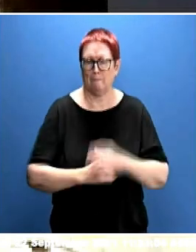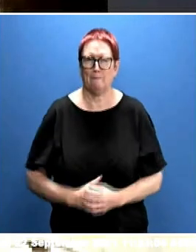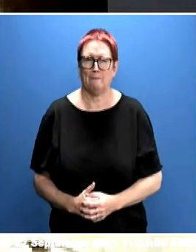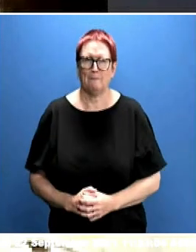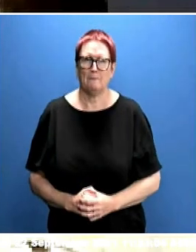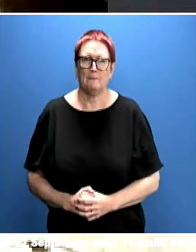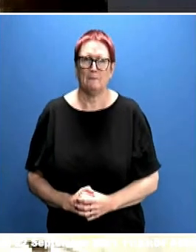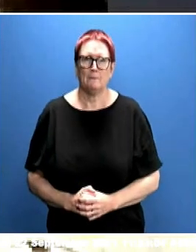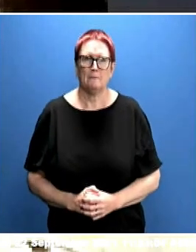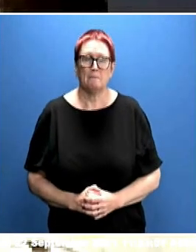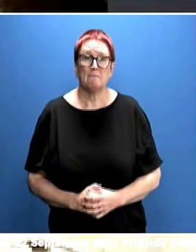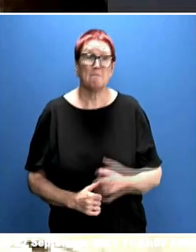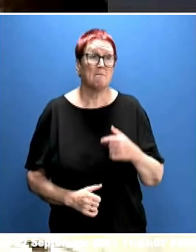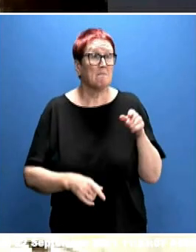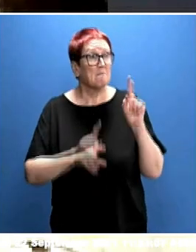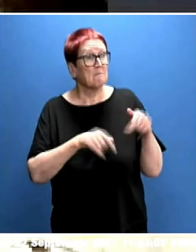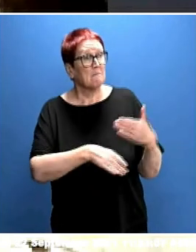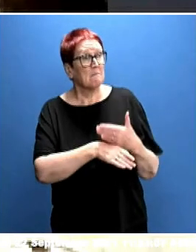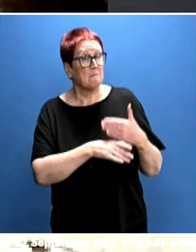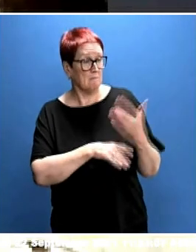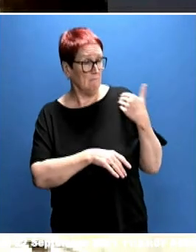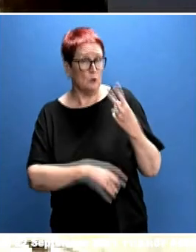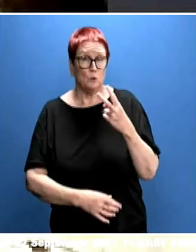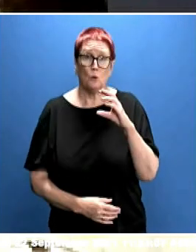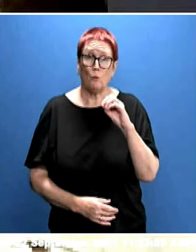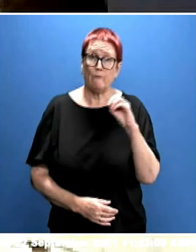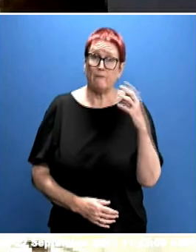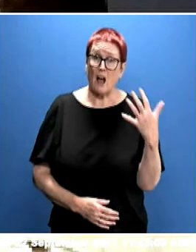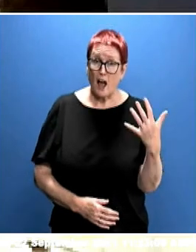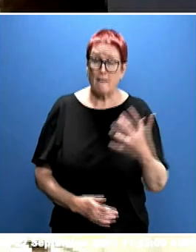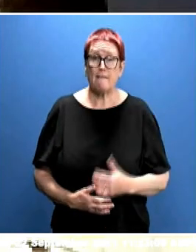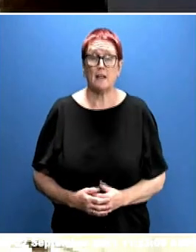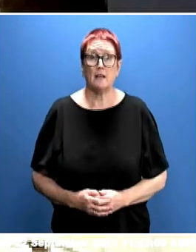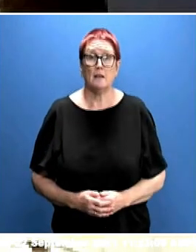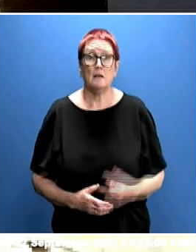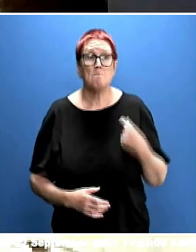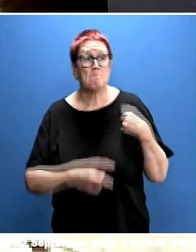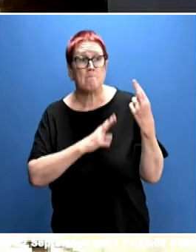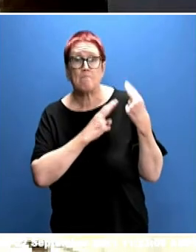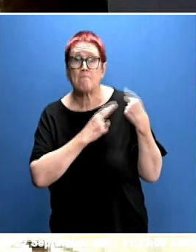I've been in that role since 2005, and I'm responsible for the